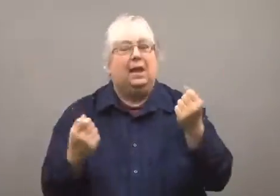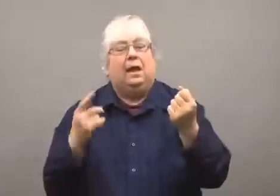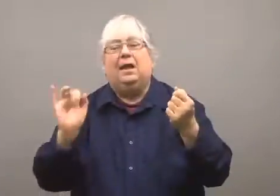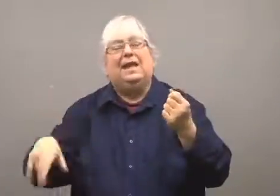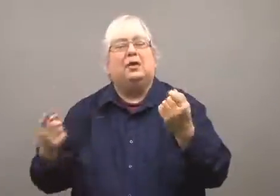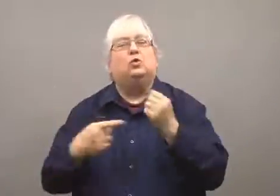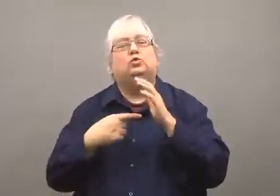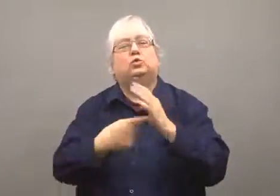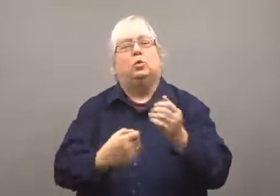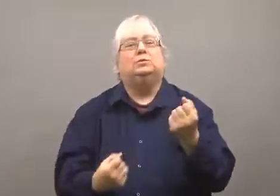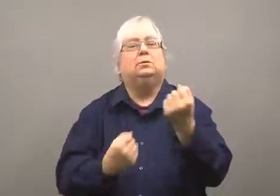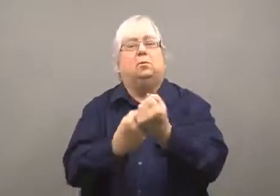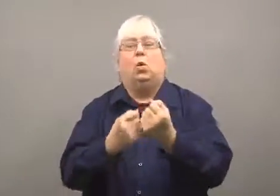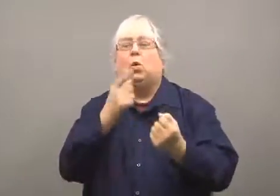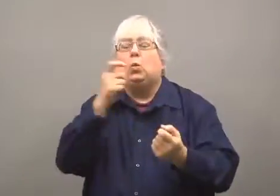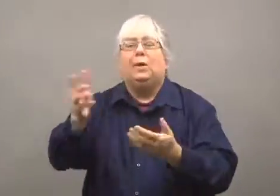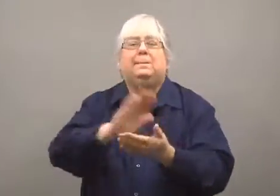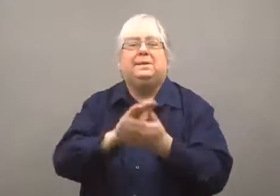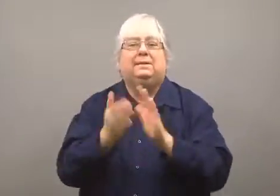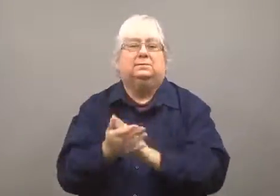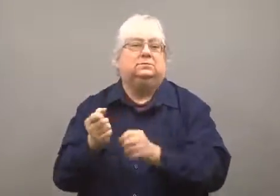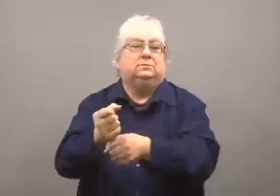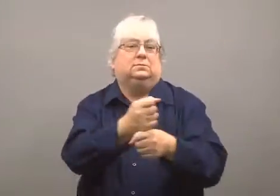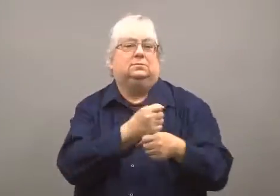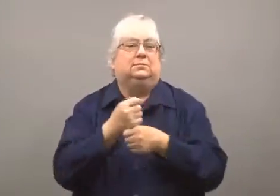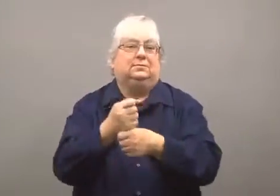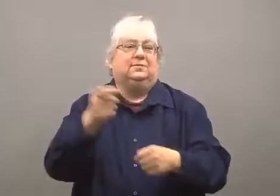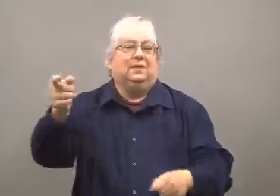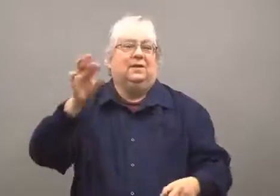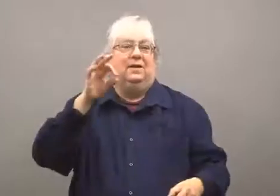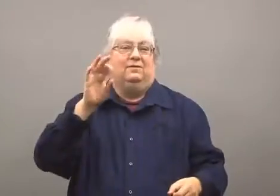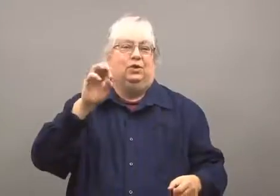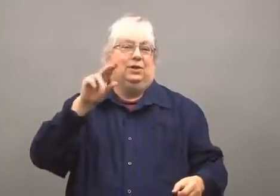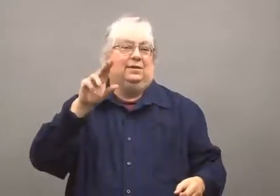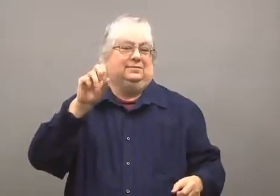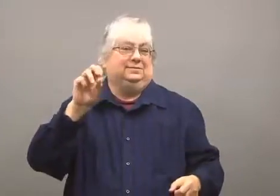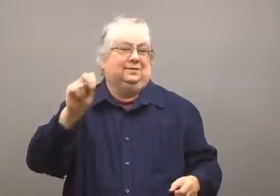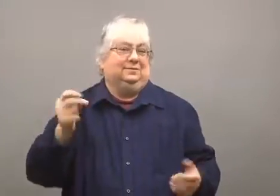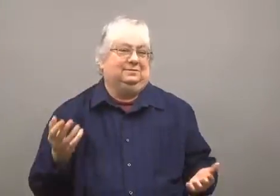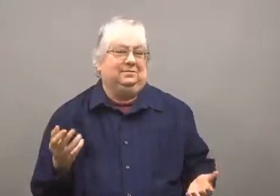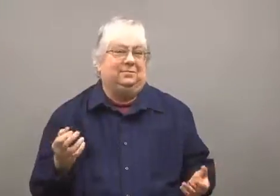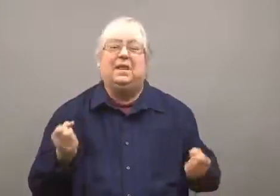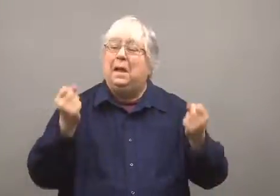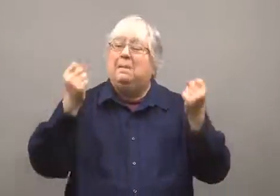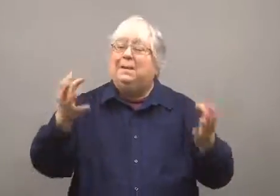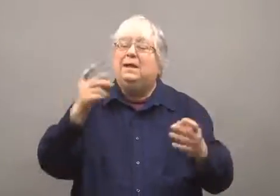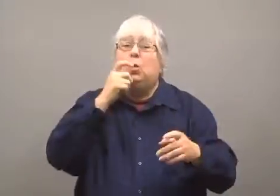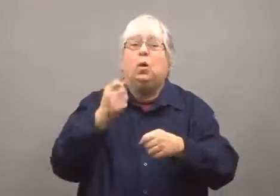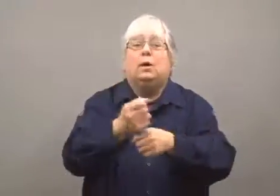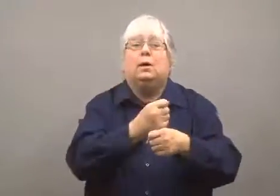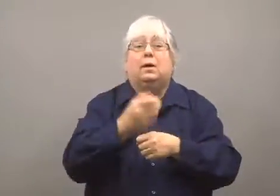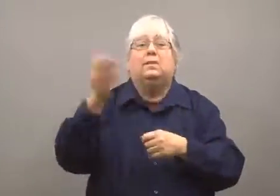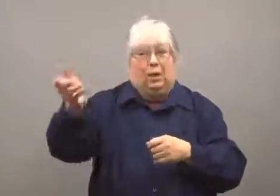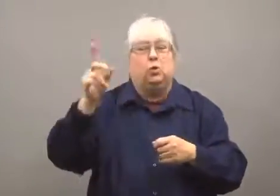They did it to show support to the peaceful protesters in Ferguson.